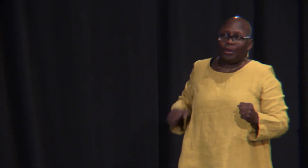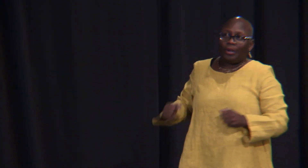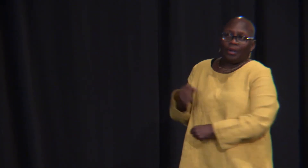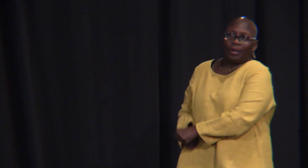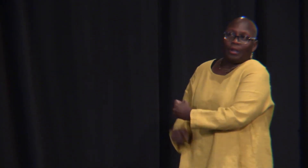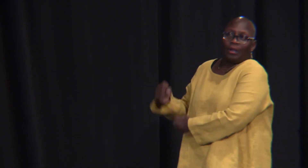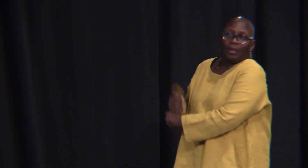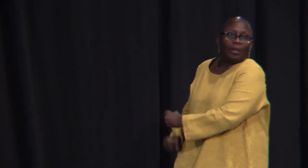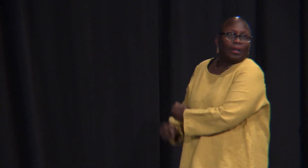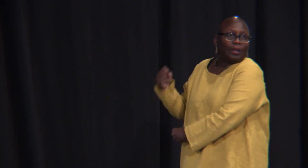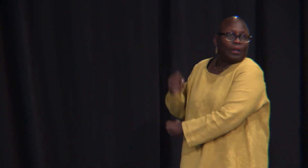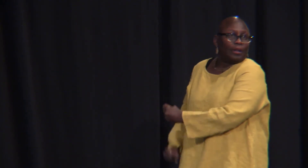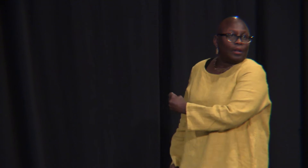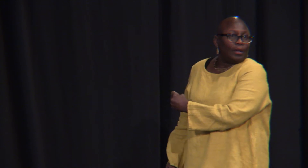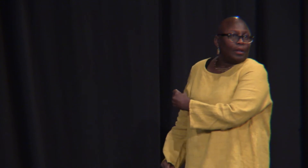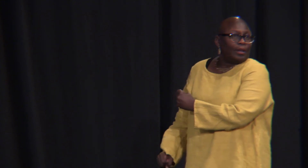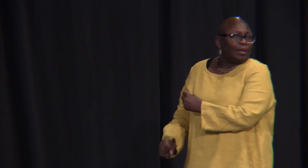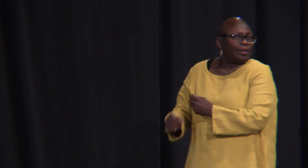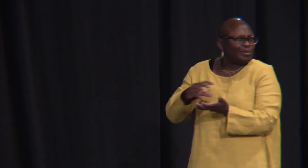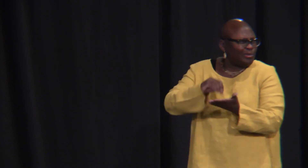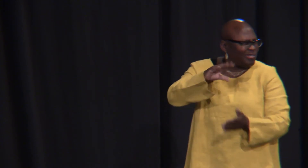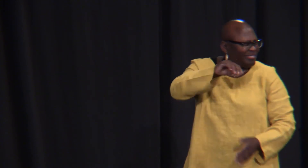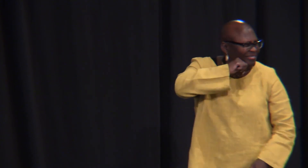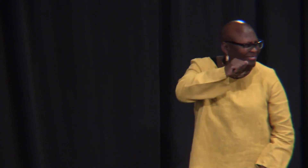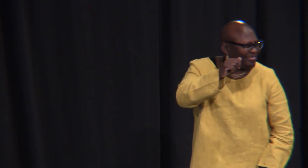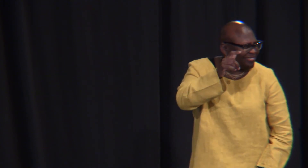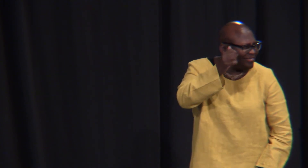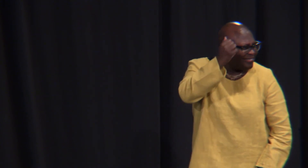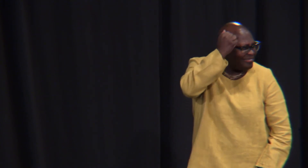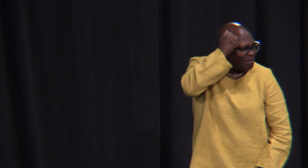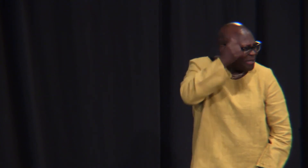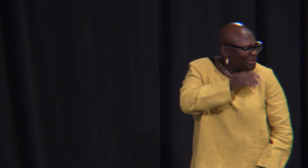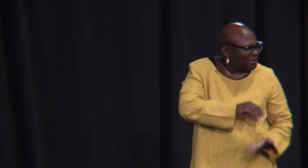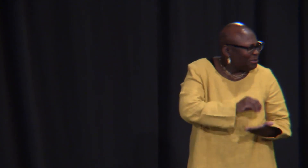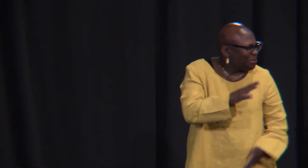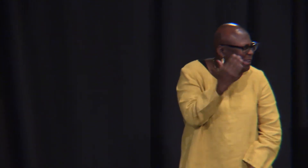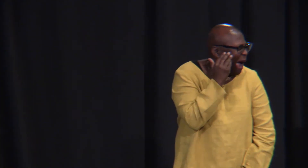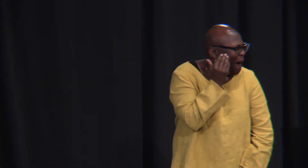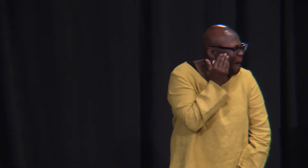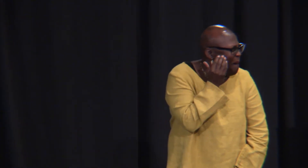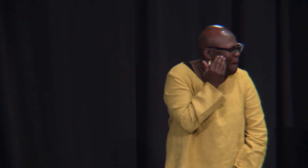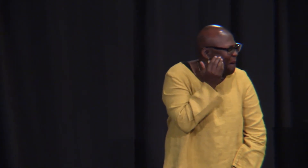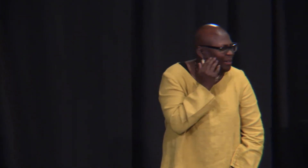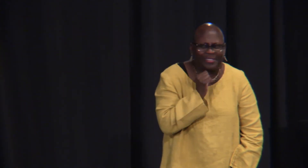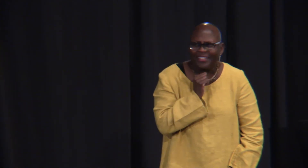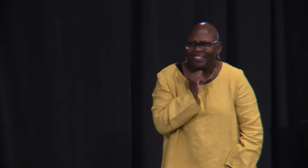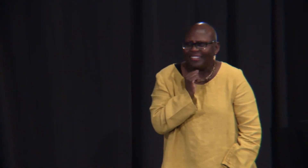teacher not for learning. Let me just say the students are amazing actors.